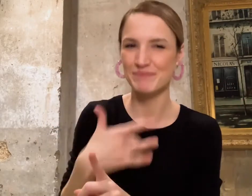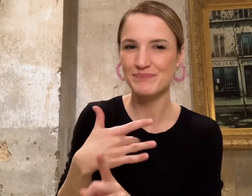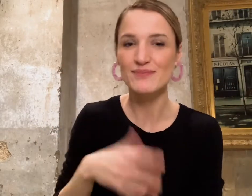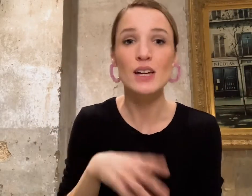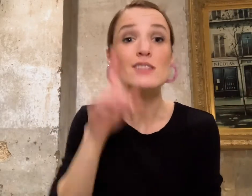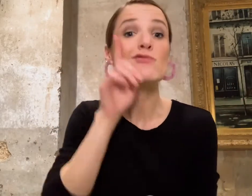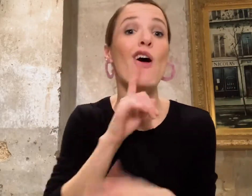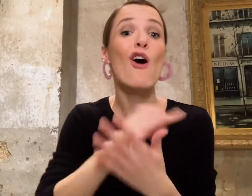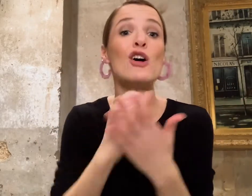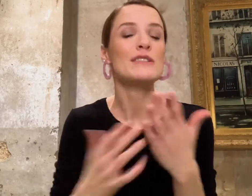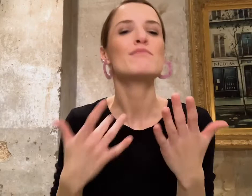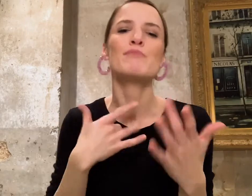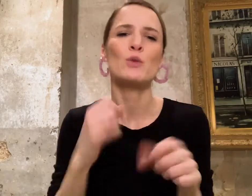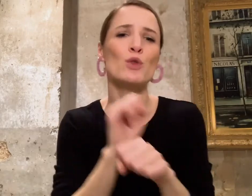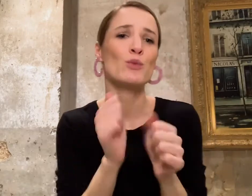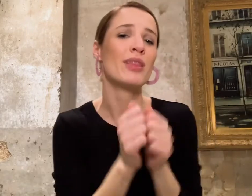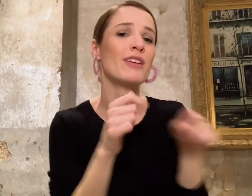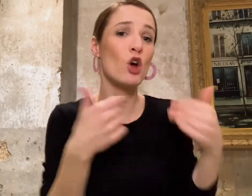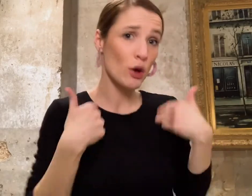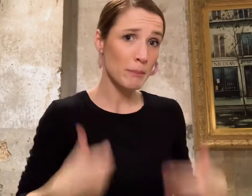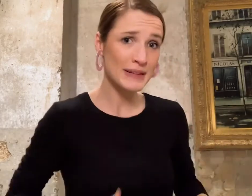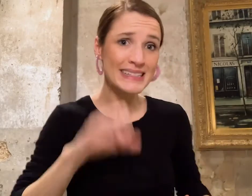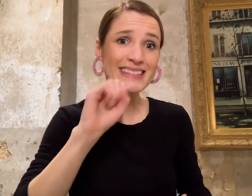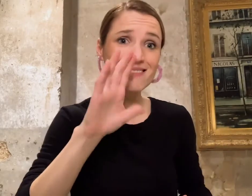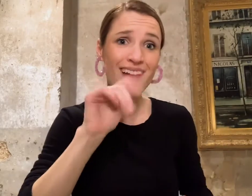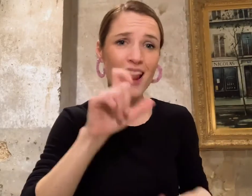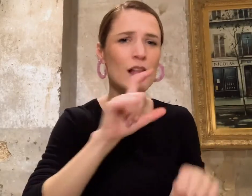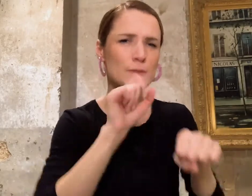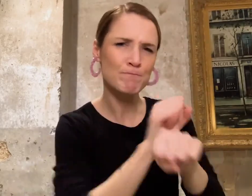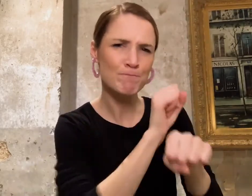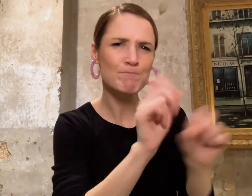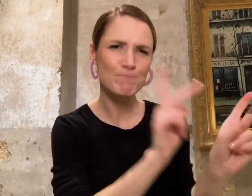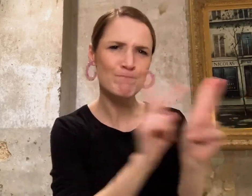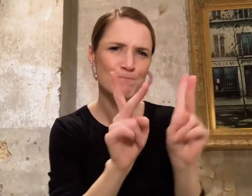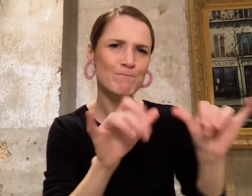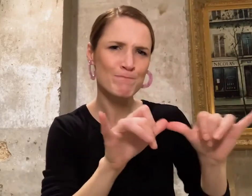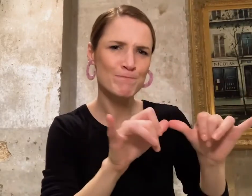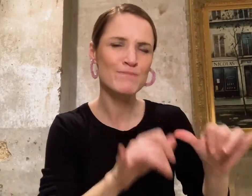Currently, Deaf artists tend to work in human scale with these exaggerations,